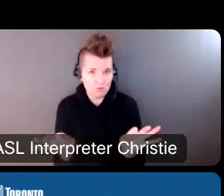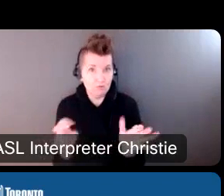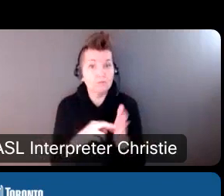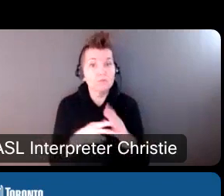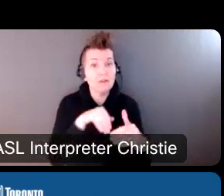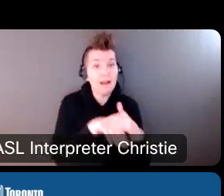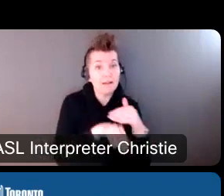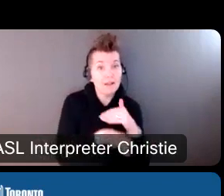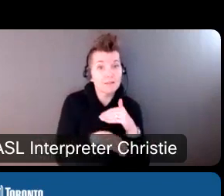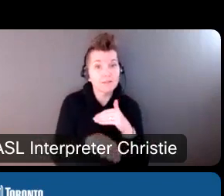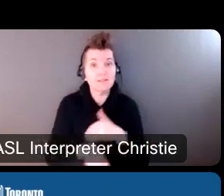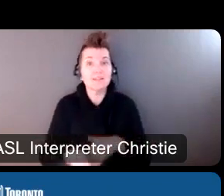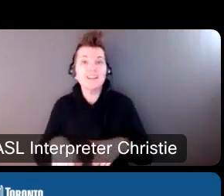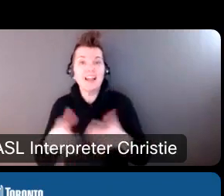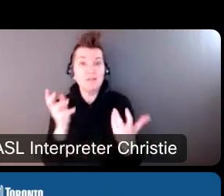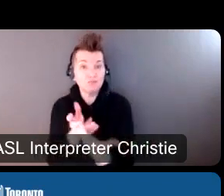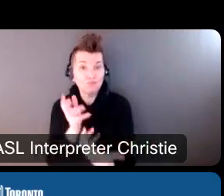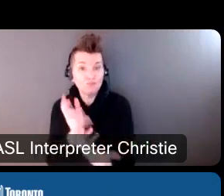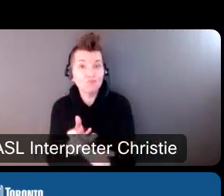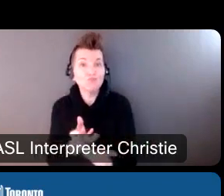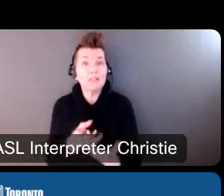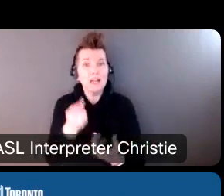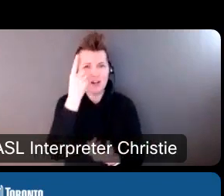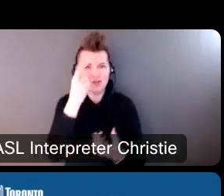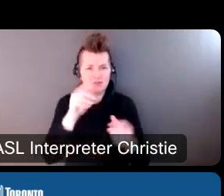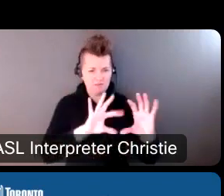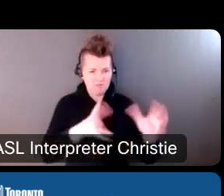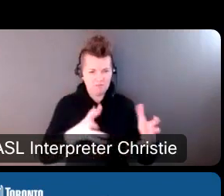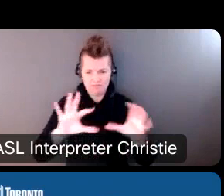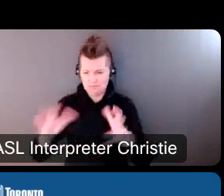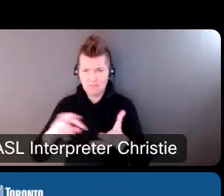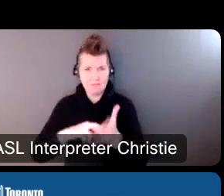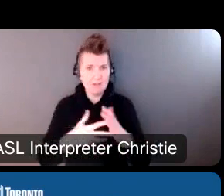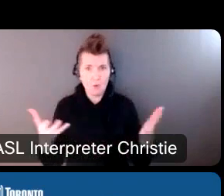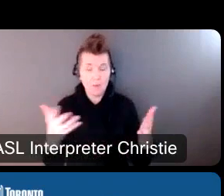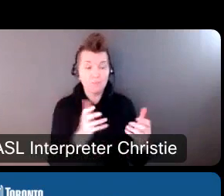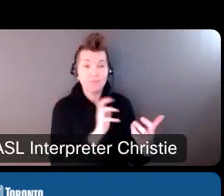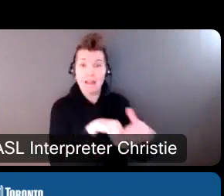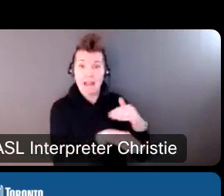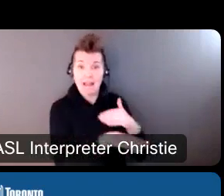is understood in the following ways. Access is a way or means of getting into a space,